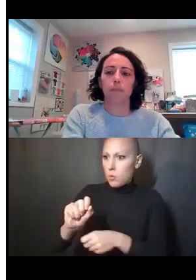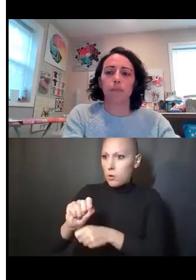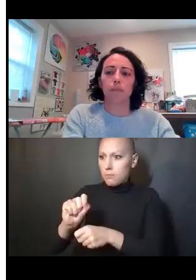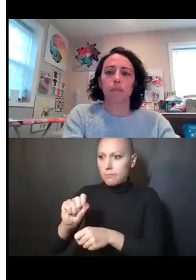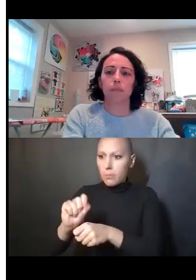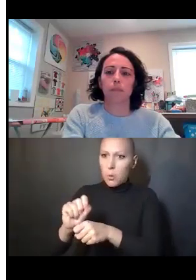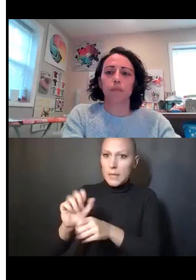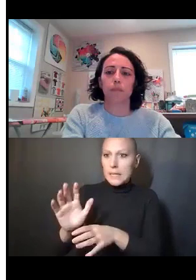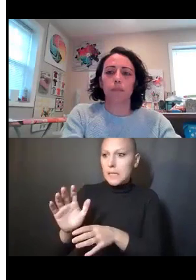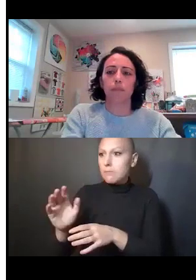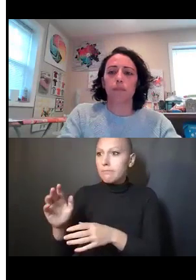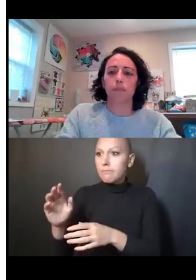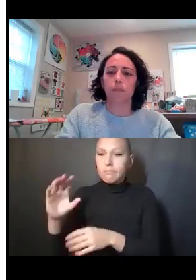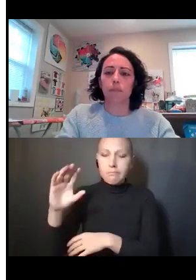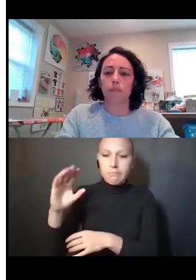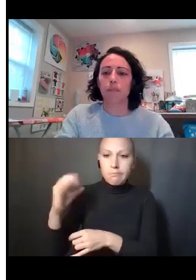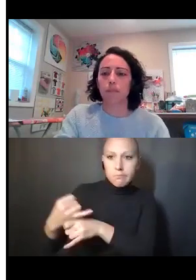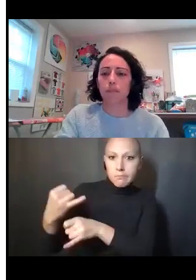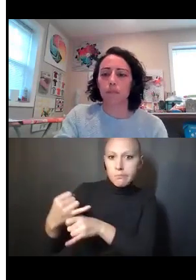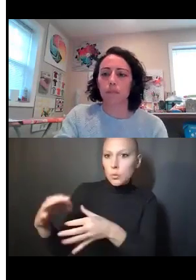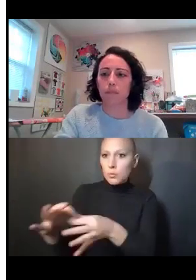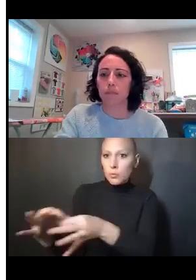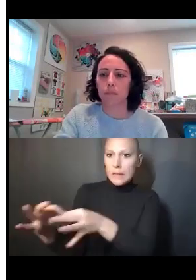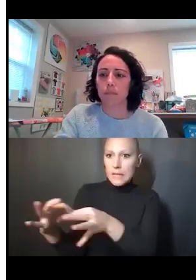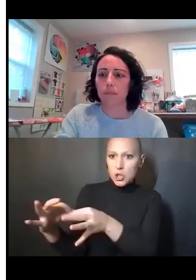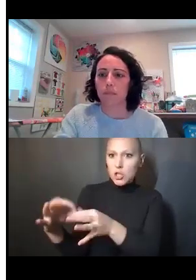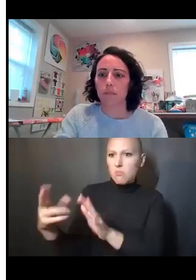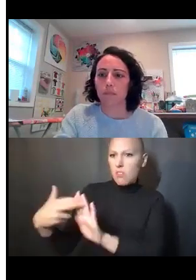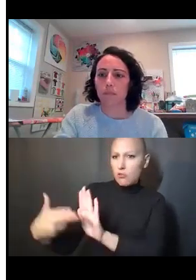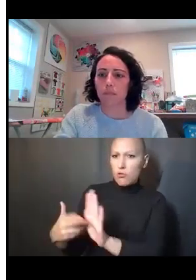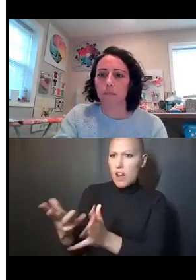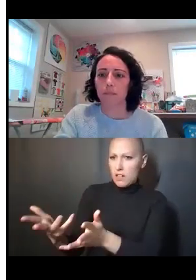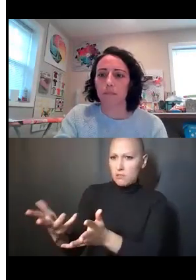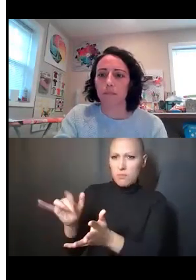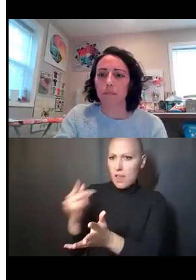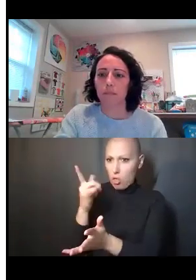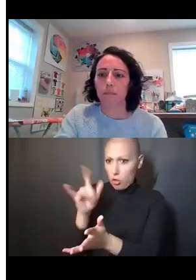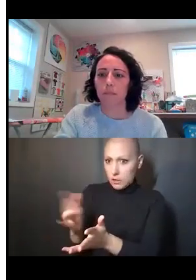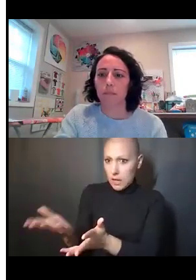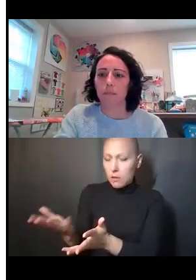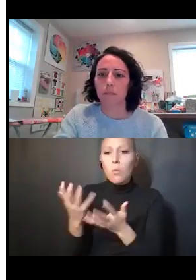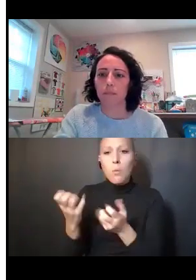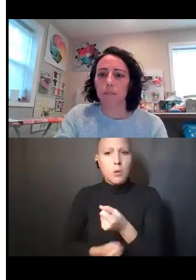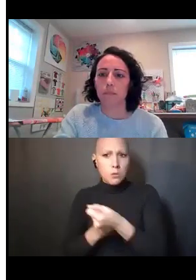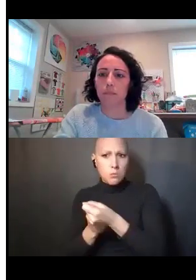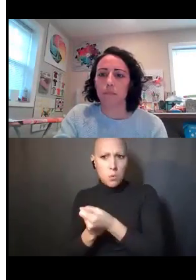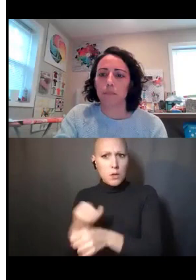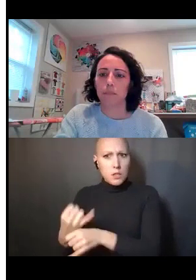looks like we want to support the institution. But where they differ, we want to make sure